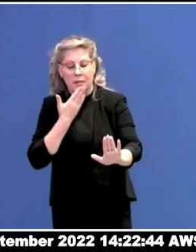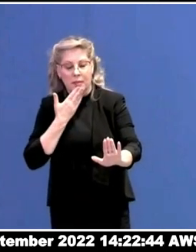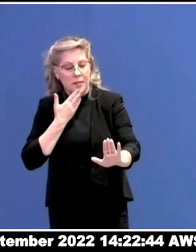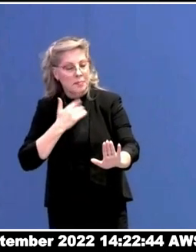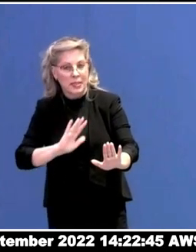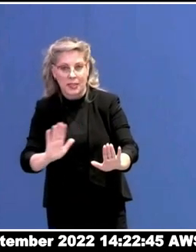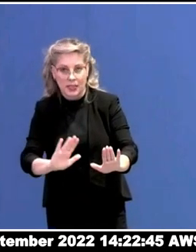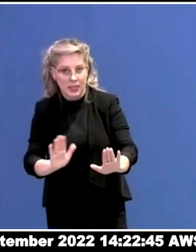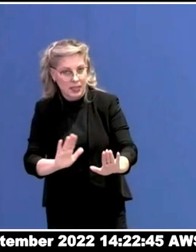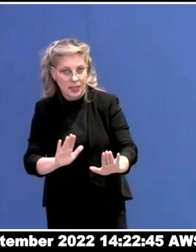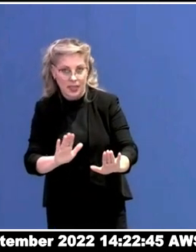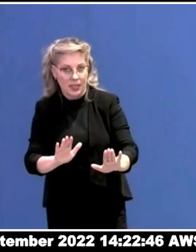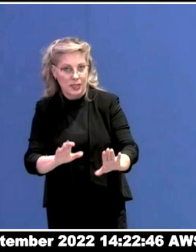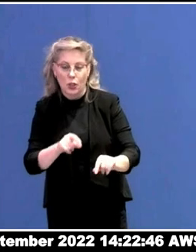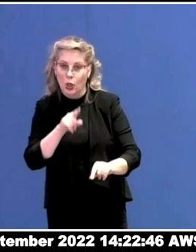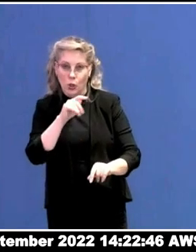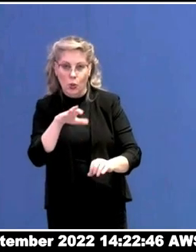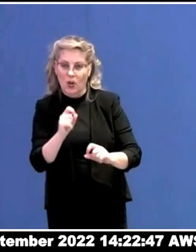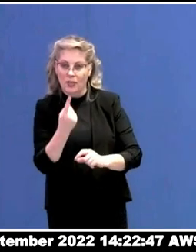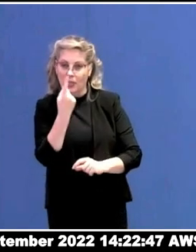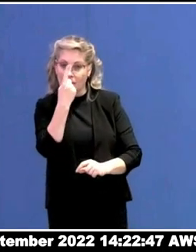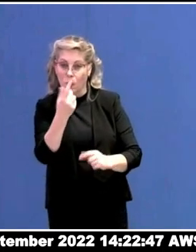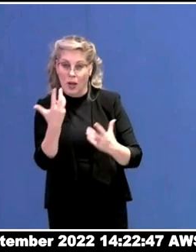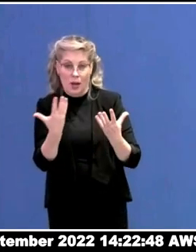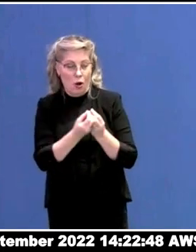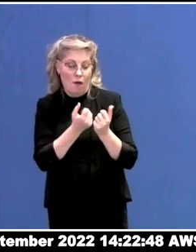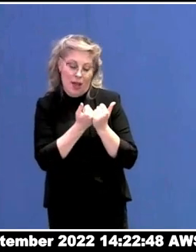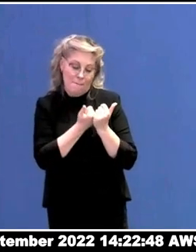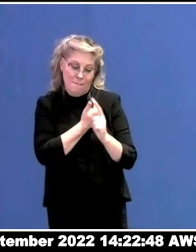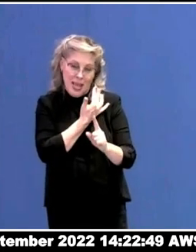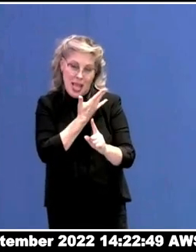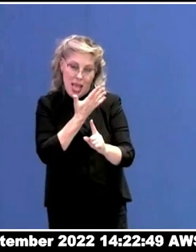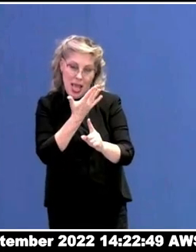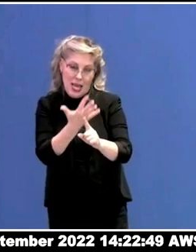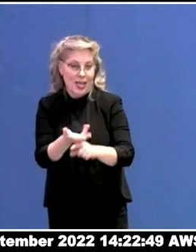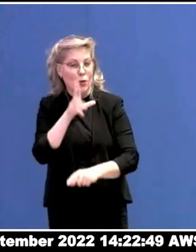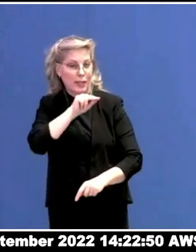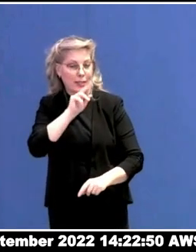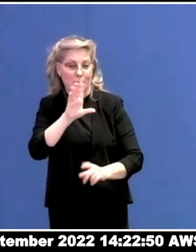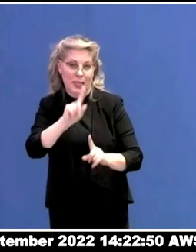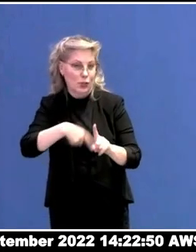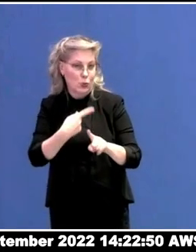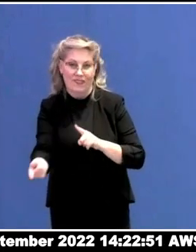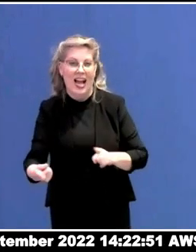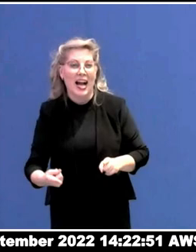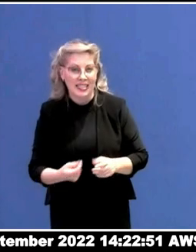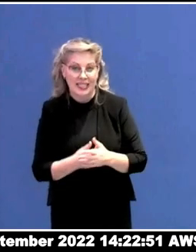You are in a long line of people in this Royal Commission who have spoken too fast, and it's not confined to witnesses, I should say.